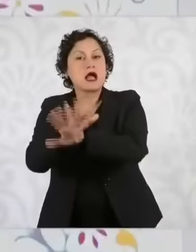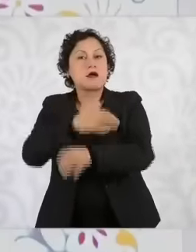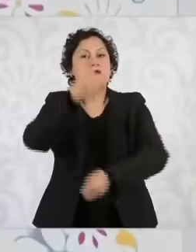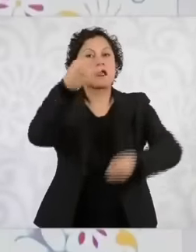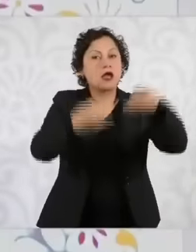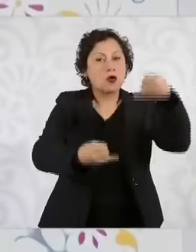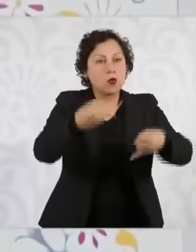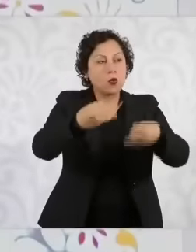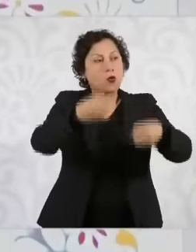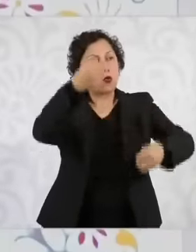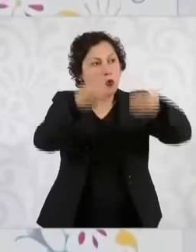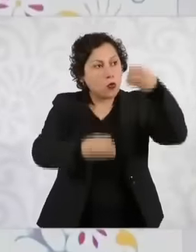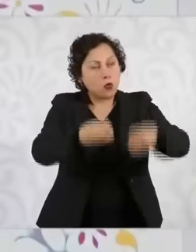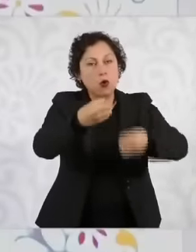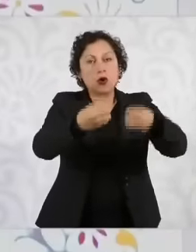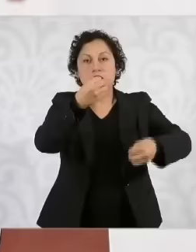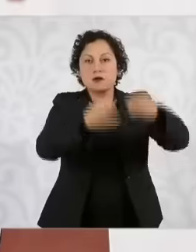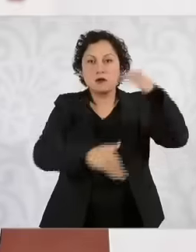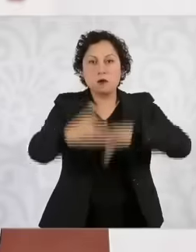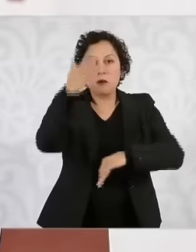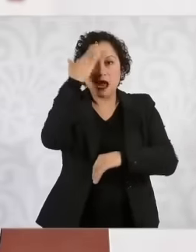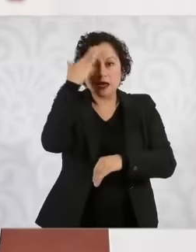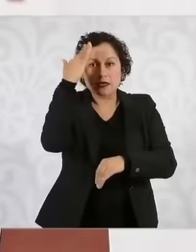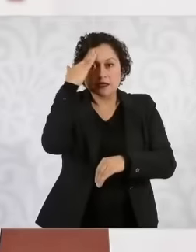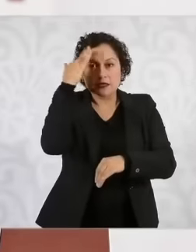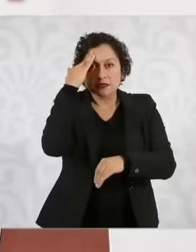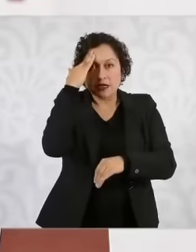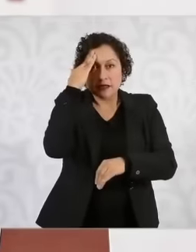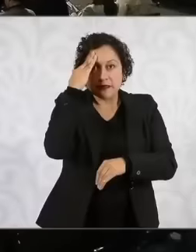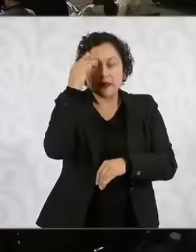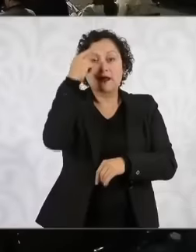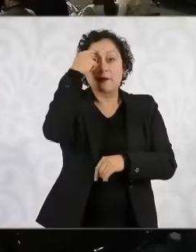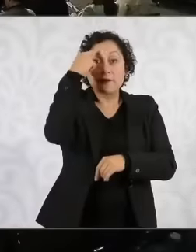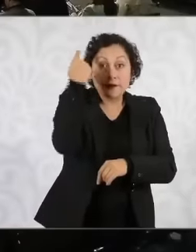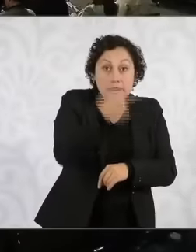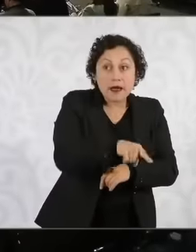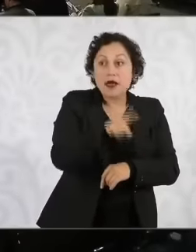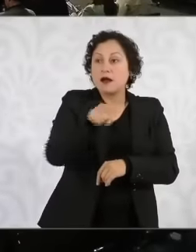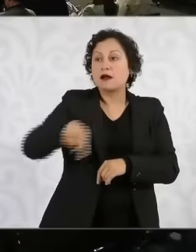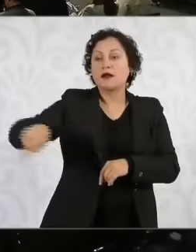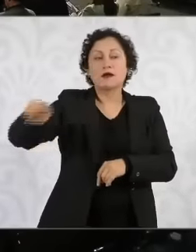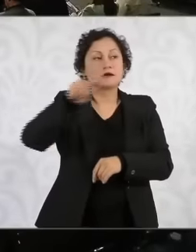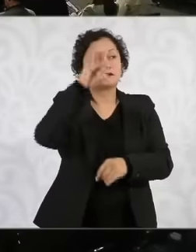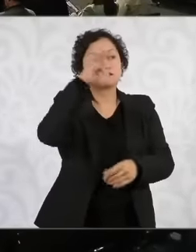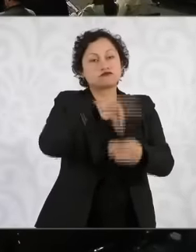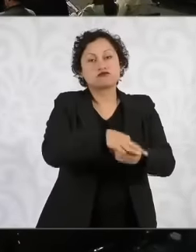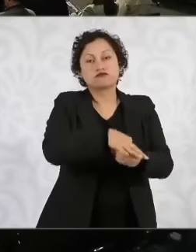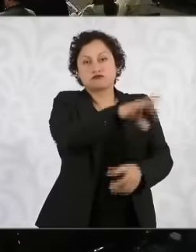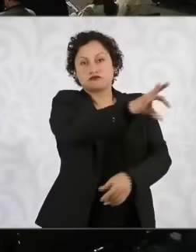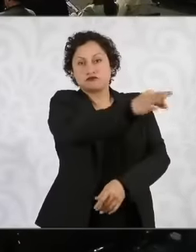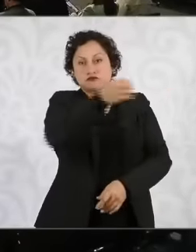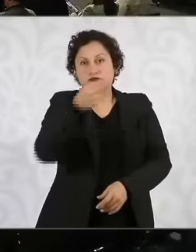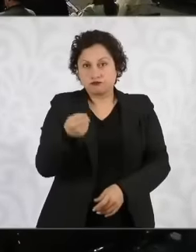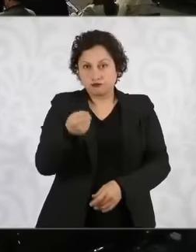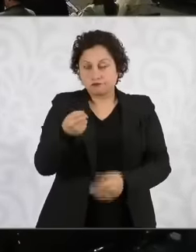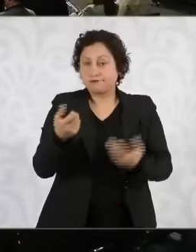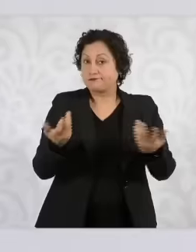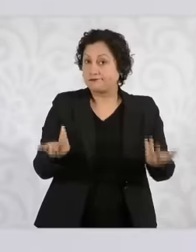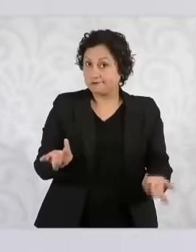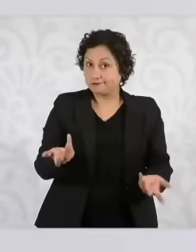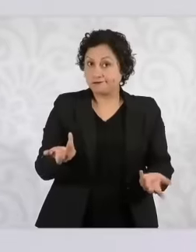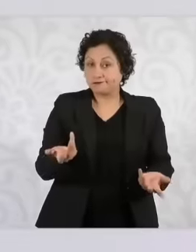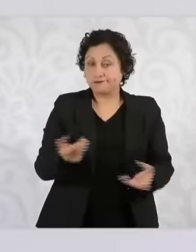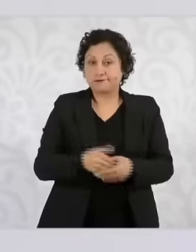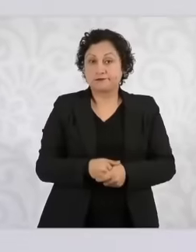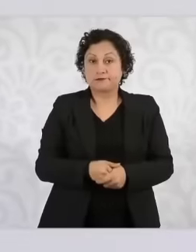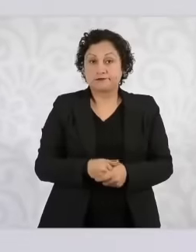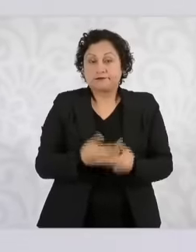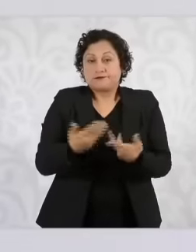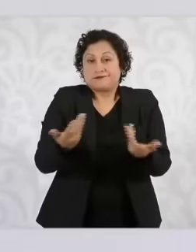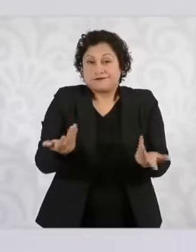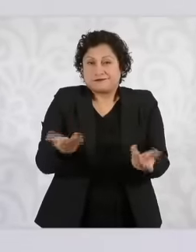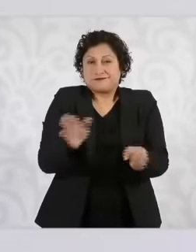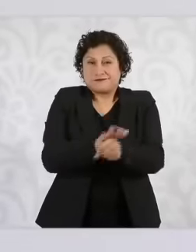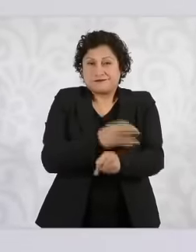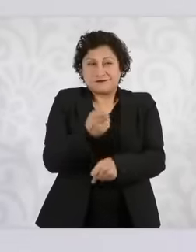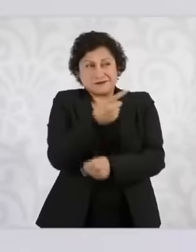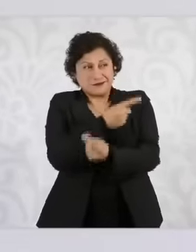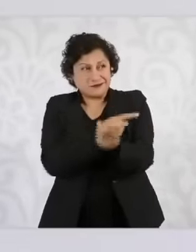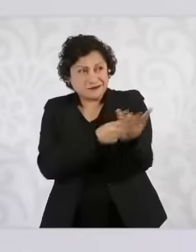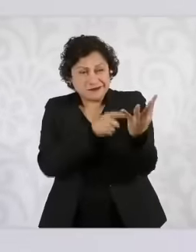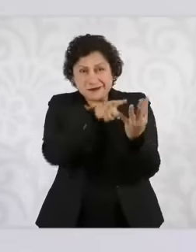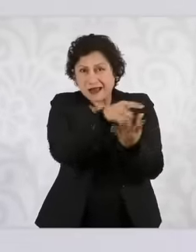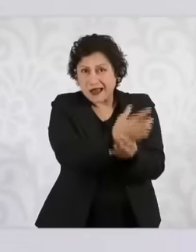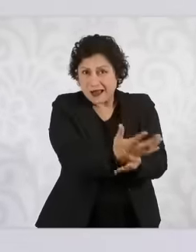popular vote. So they violate the law of